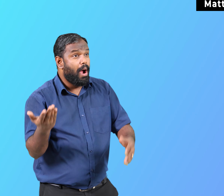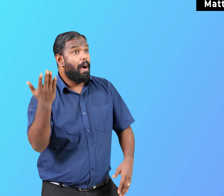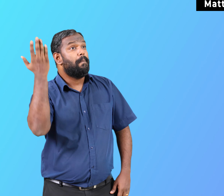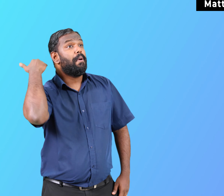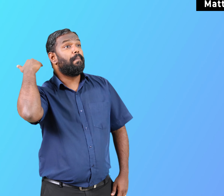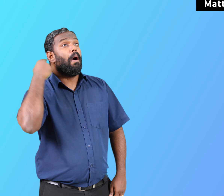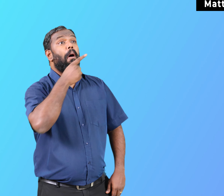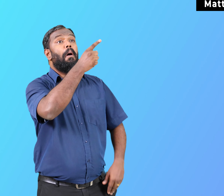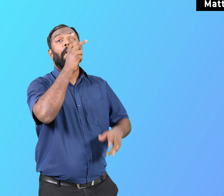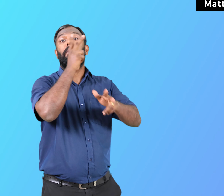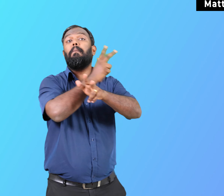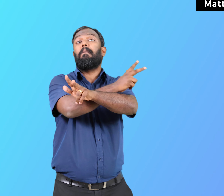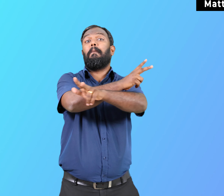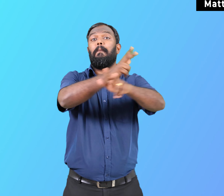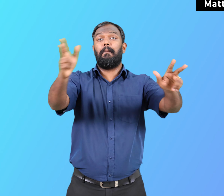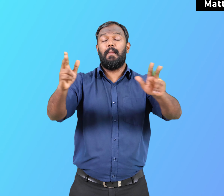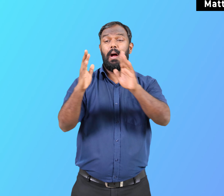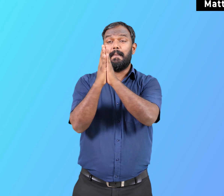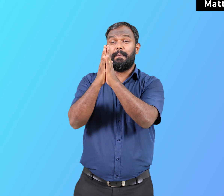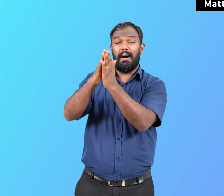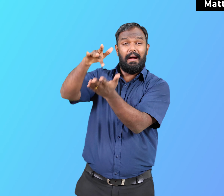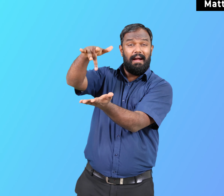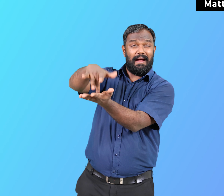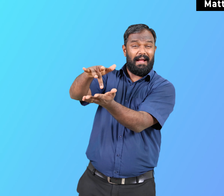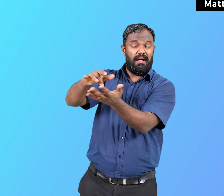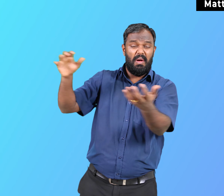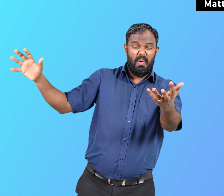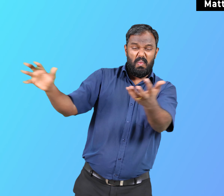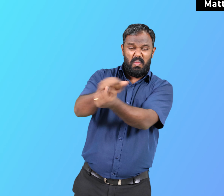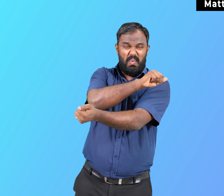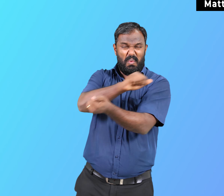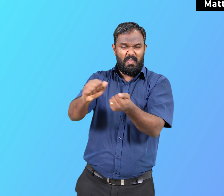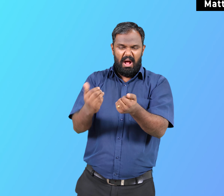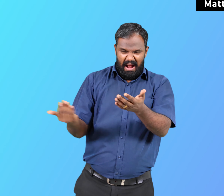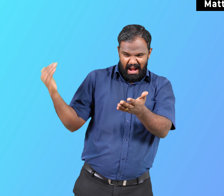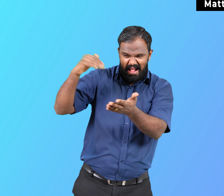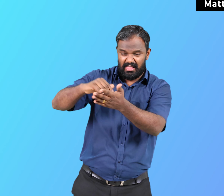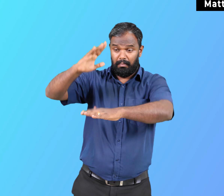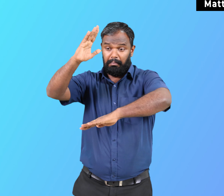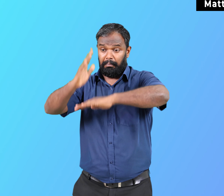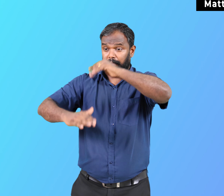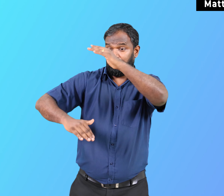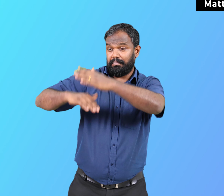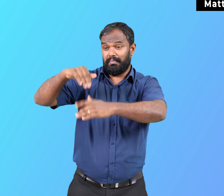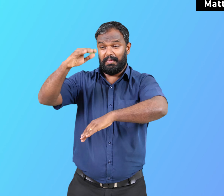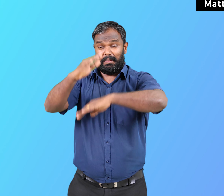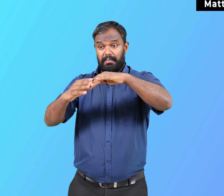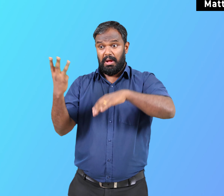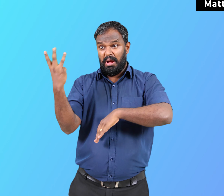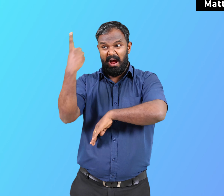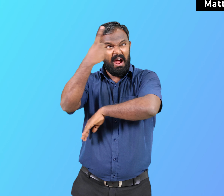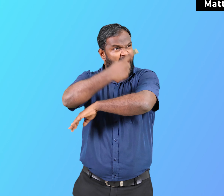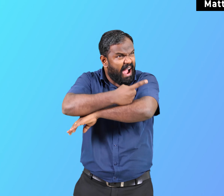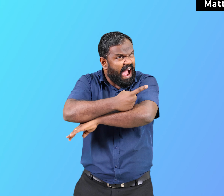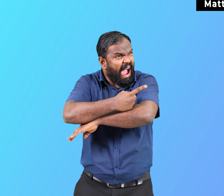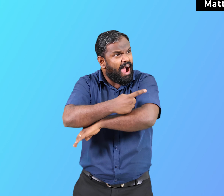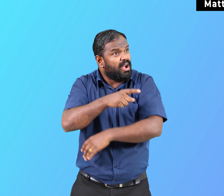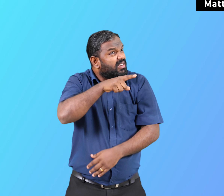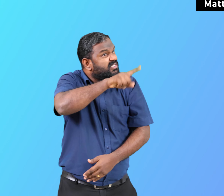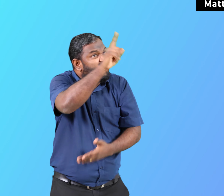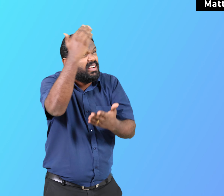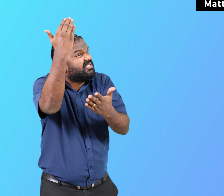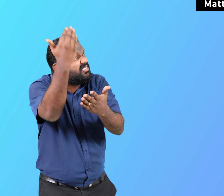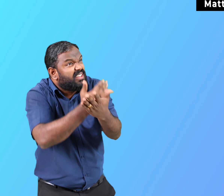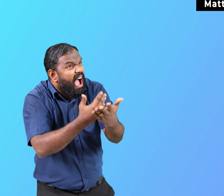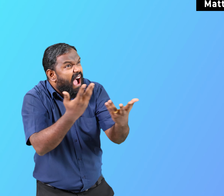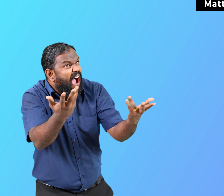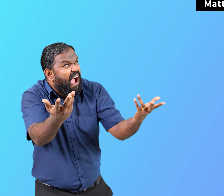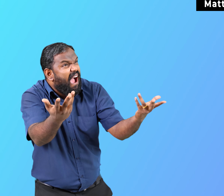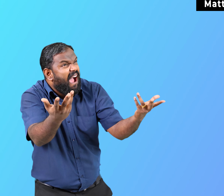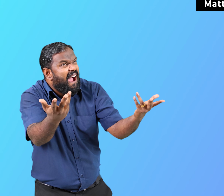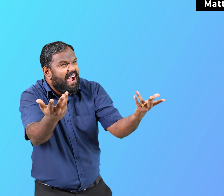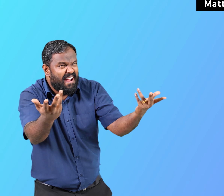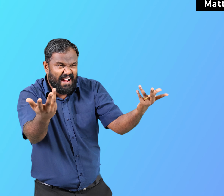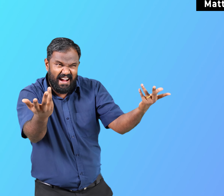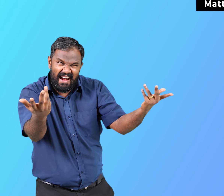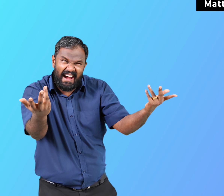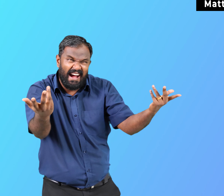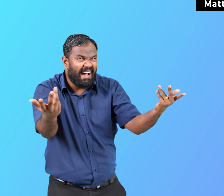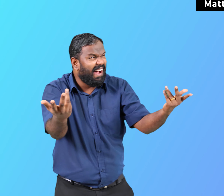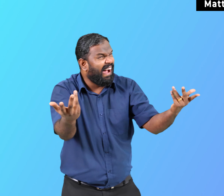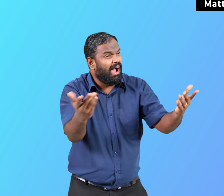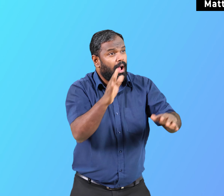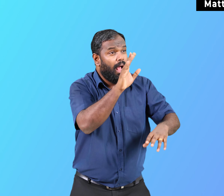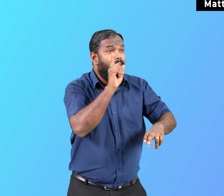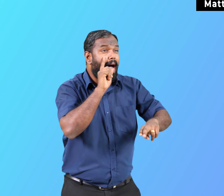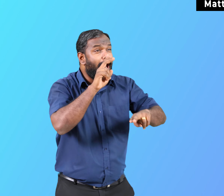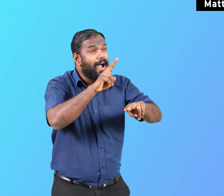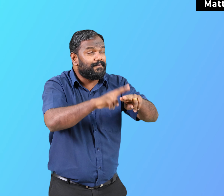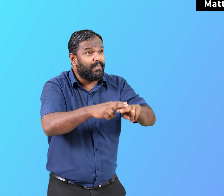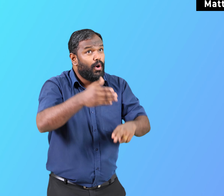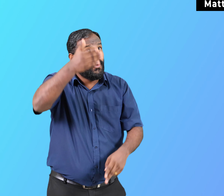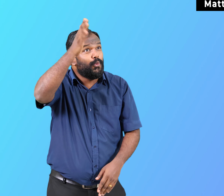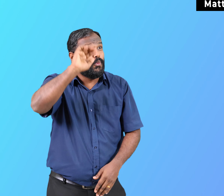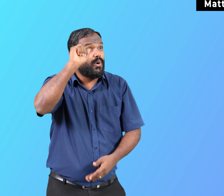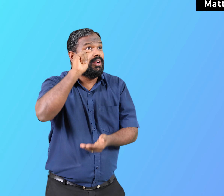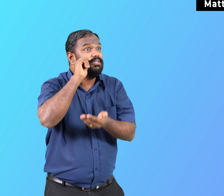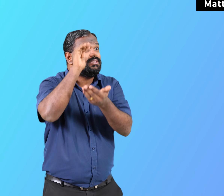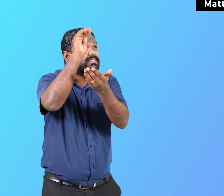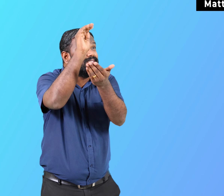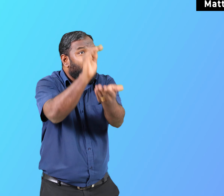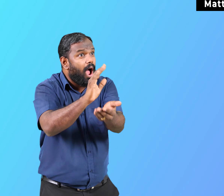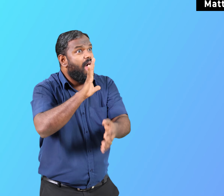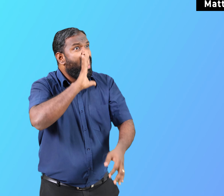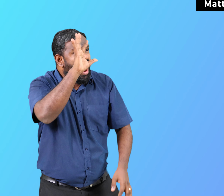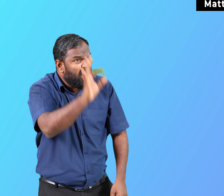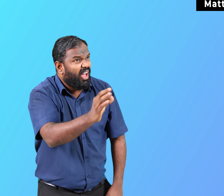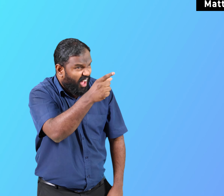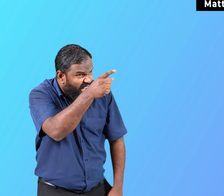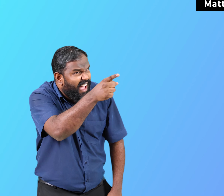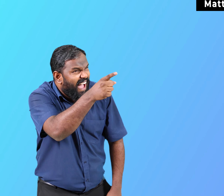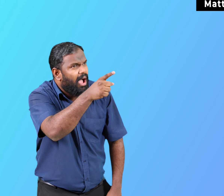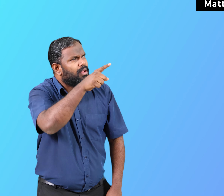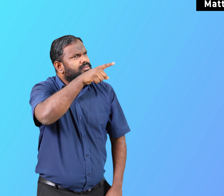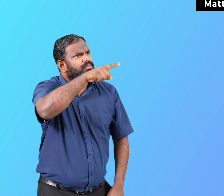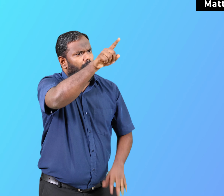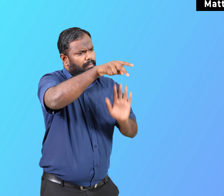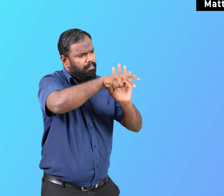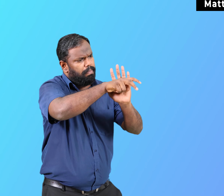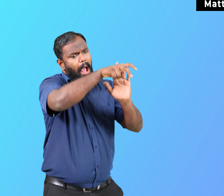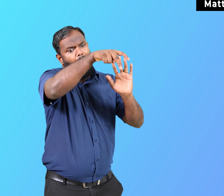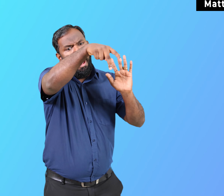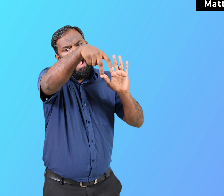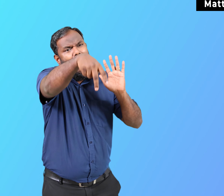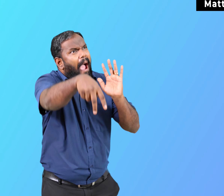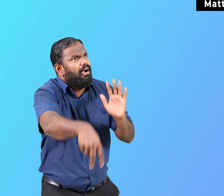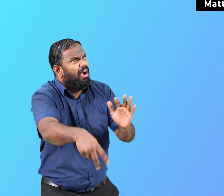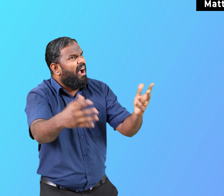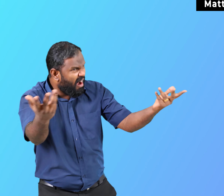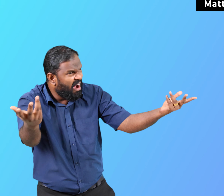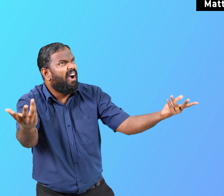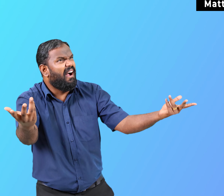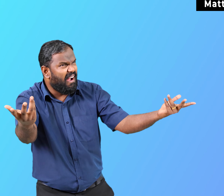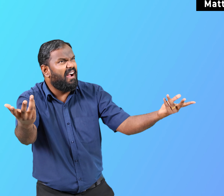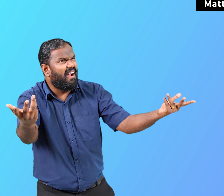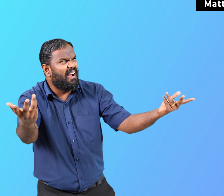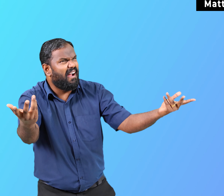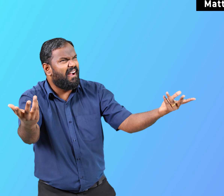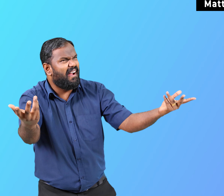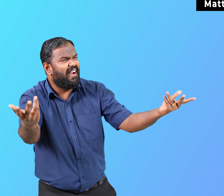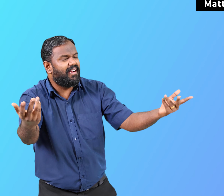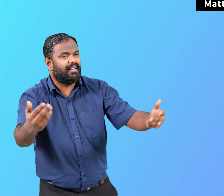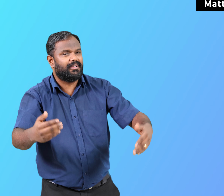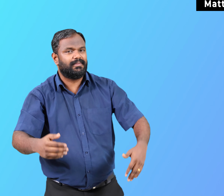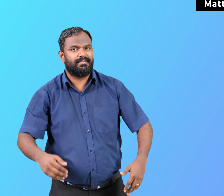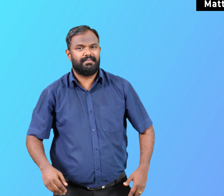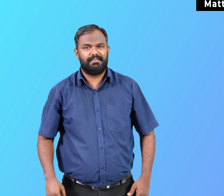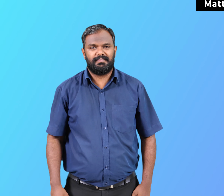and said, “You said you could destroy the Temple and build it again in three days. So save yourself! Come down from that cross if you really are the Son of God!”